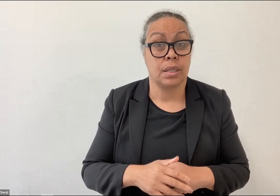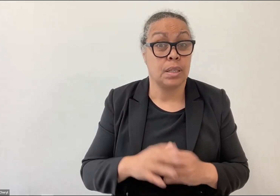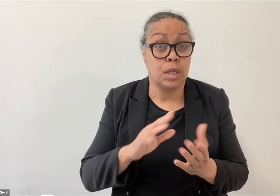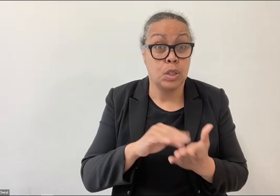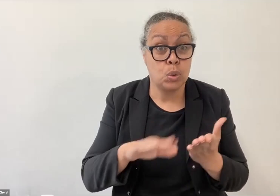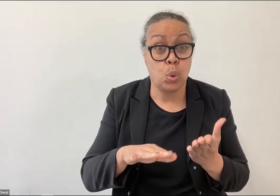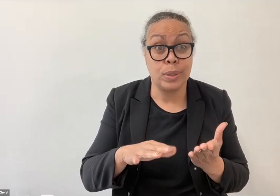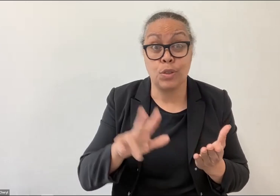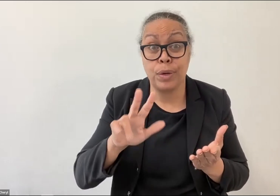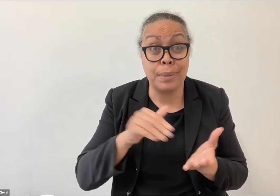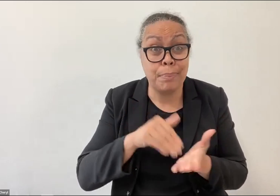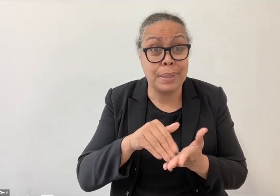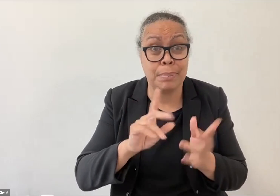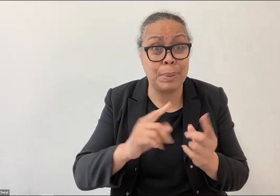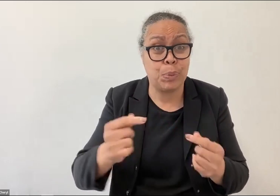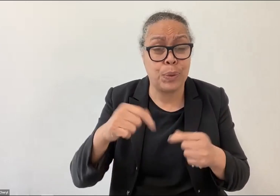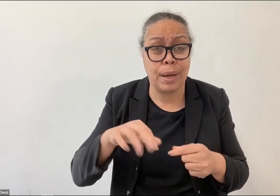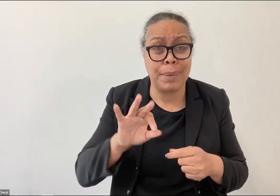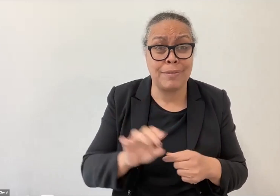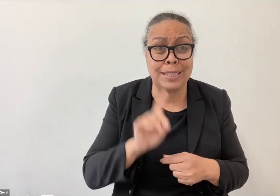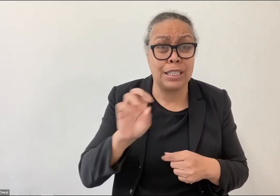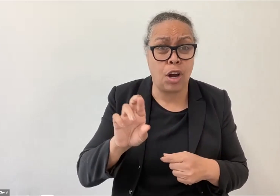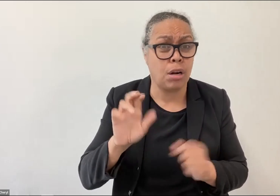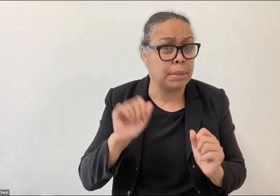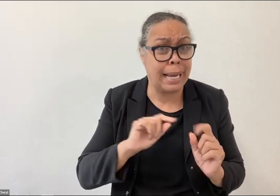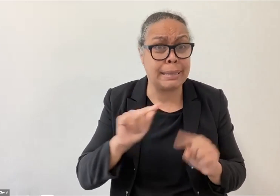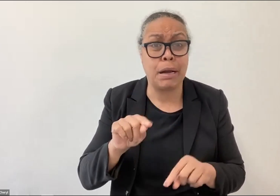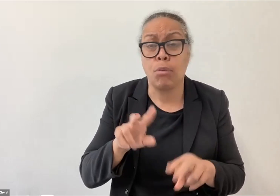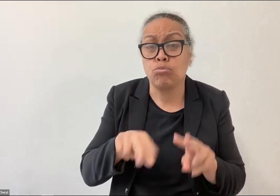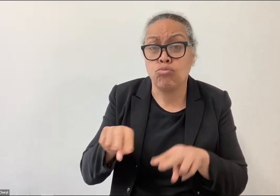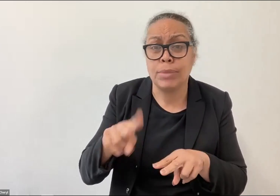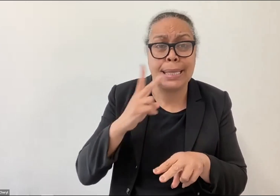You could bring the 3 million people to the fdr memorial, and they can look at the granite.